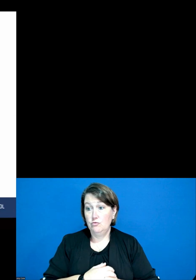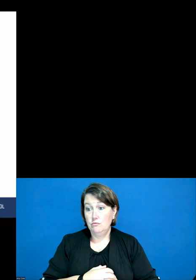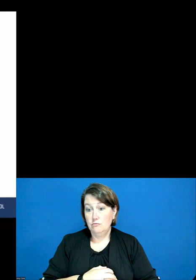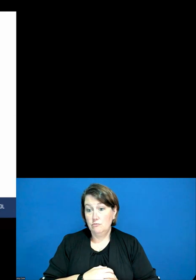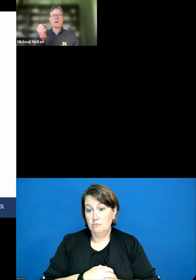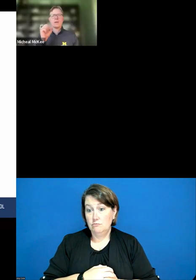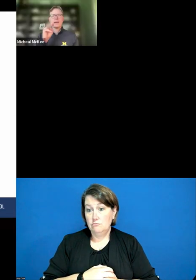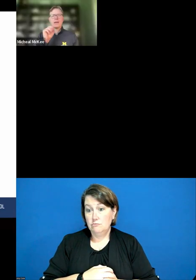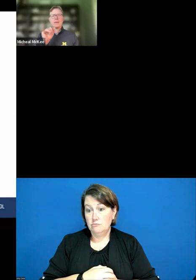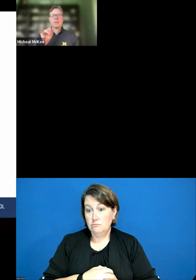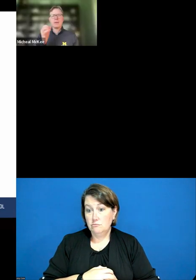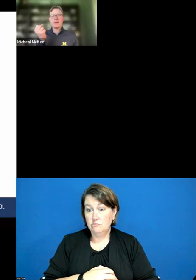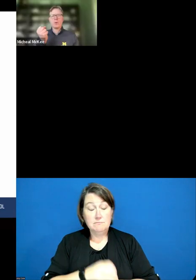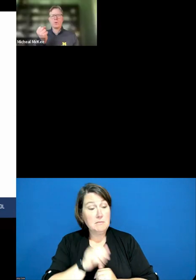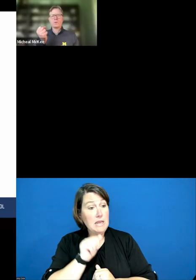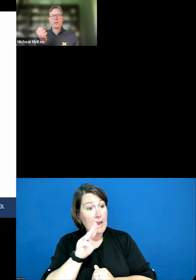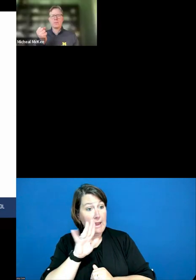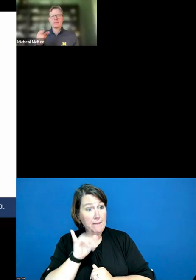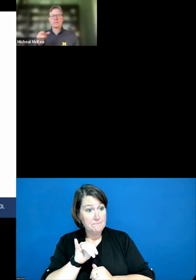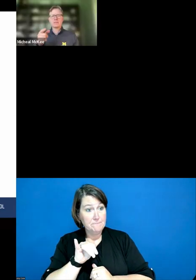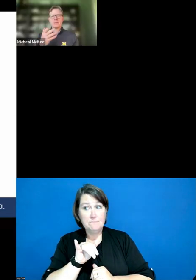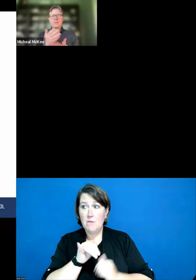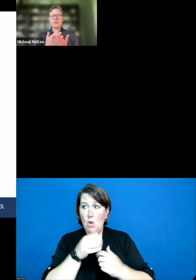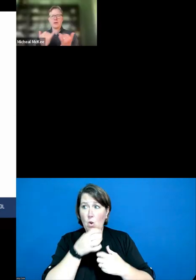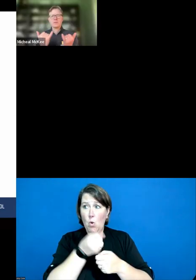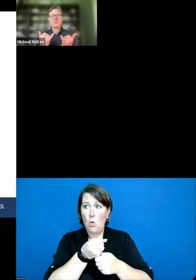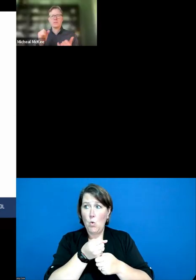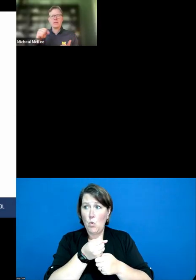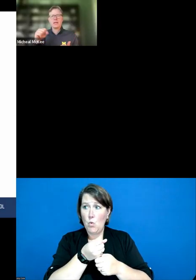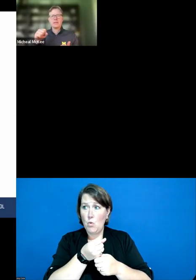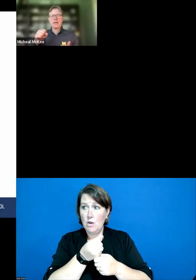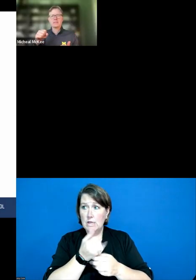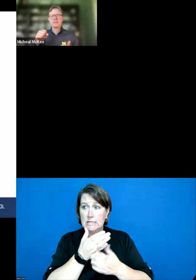Amy, maybe hold because some are now are saying yes.